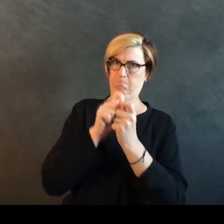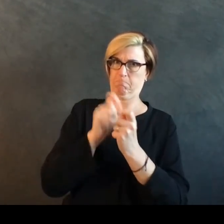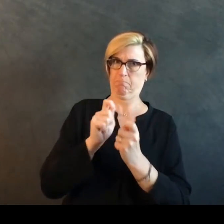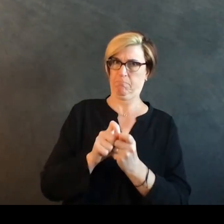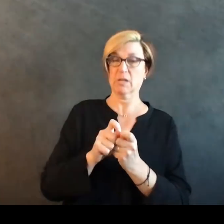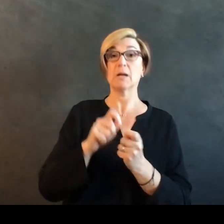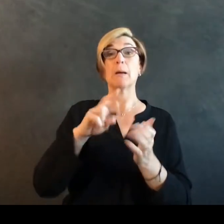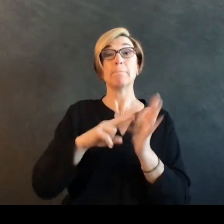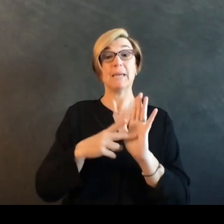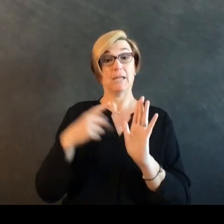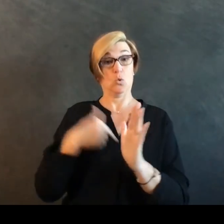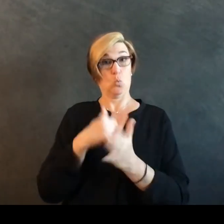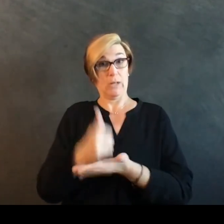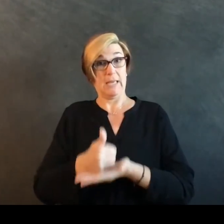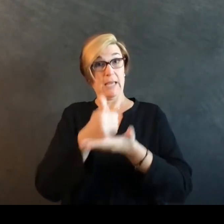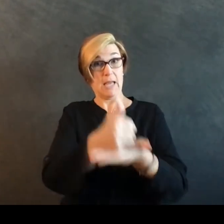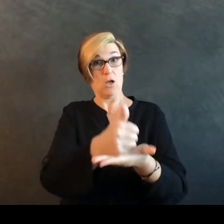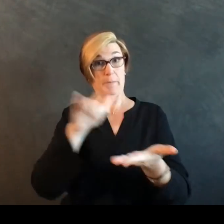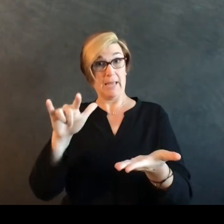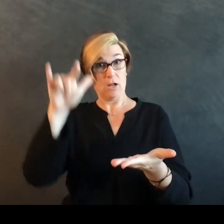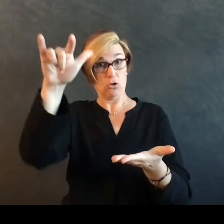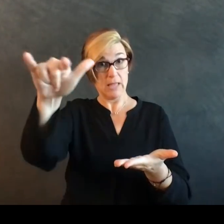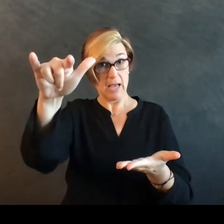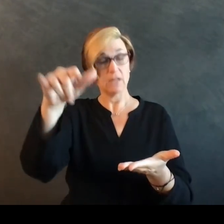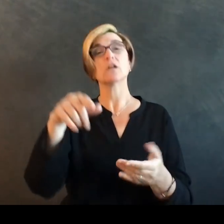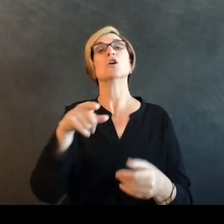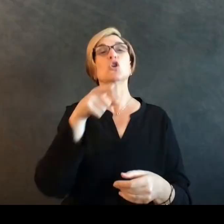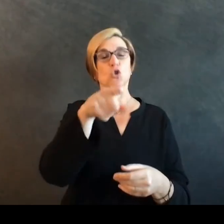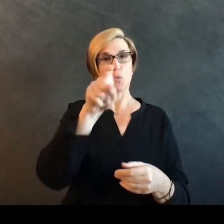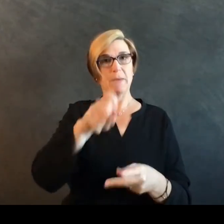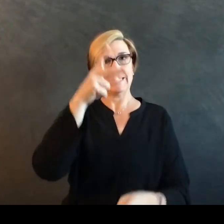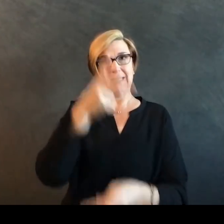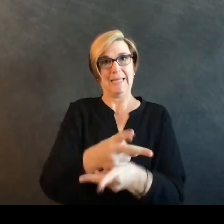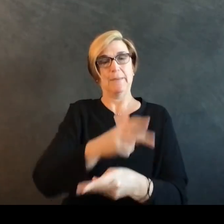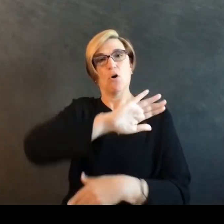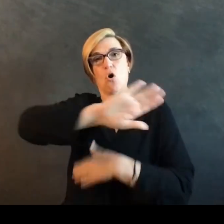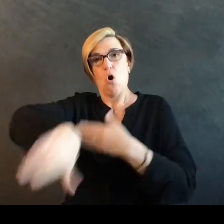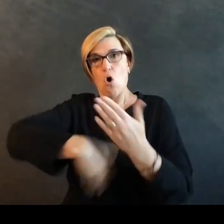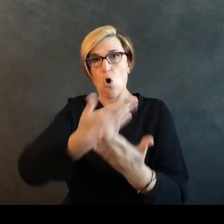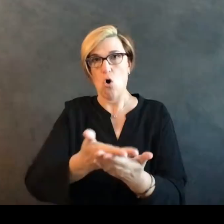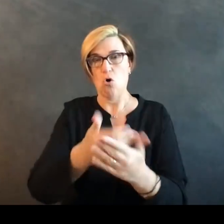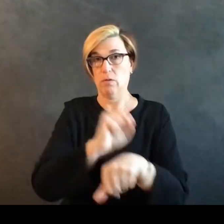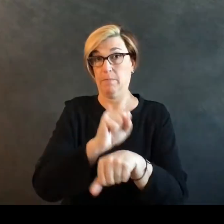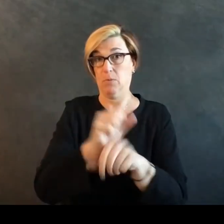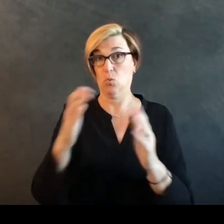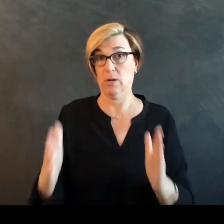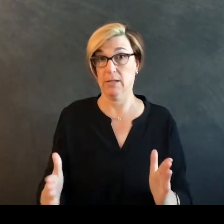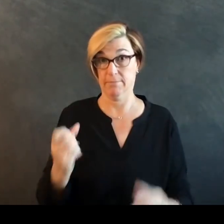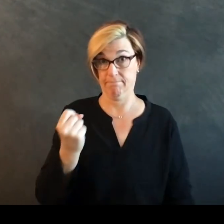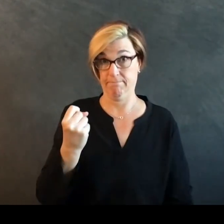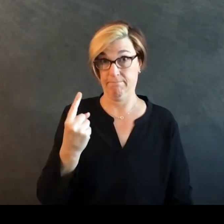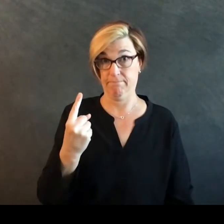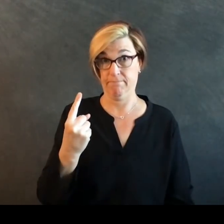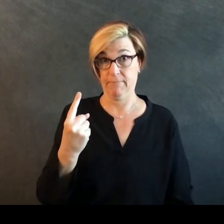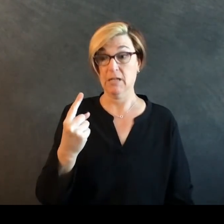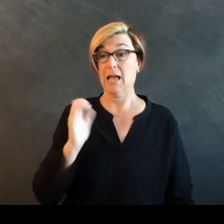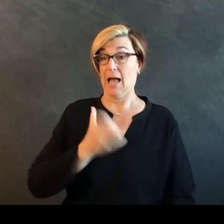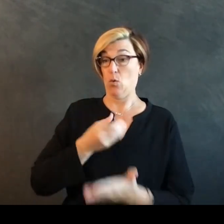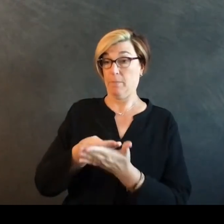have to maintain substantially all of their employees so again any money that we provide them will go to pay their employees we're going to be working with